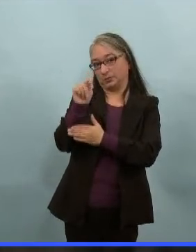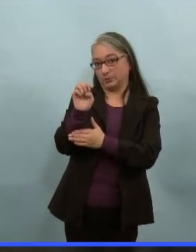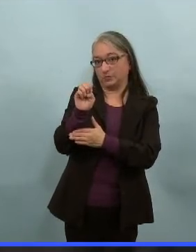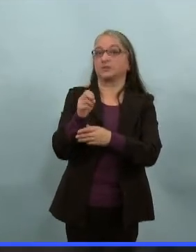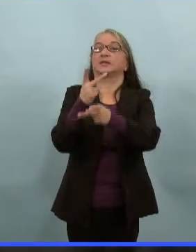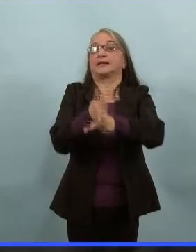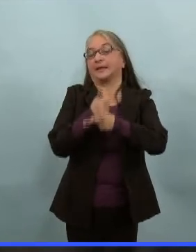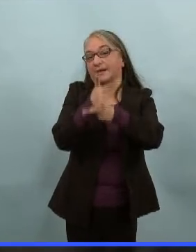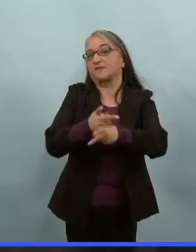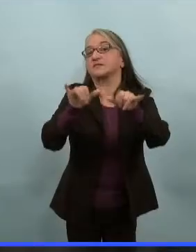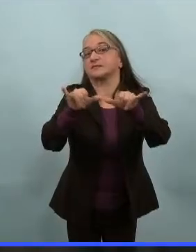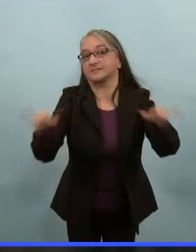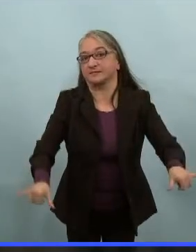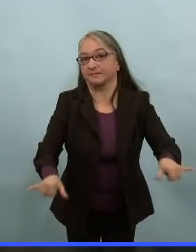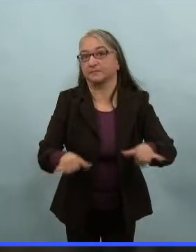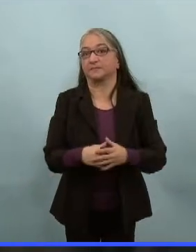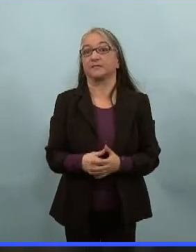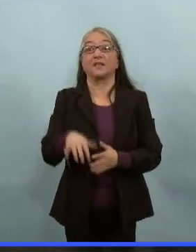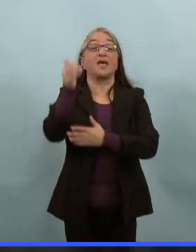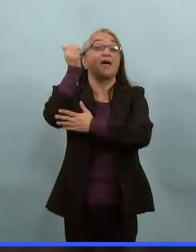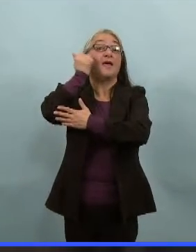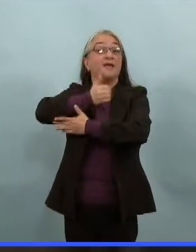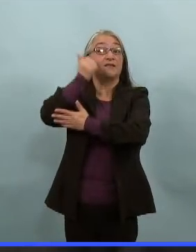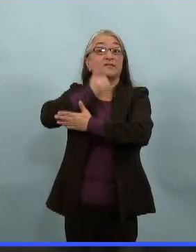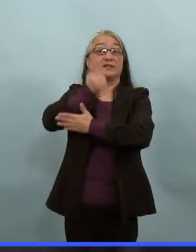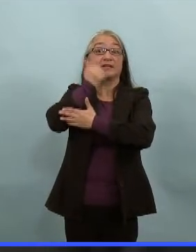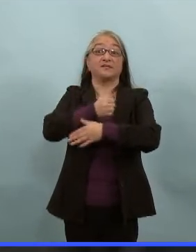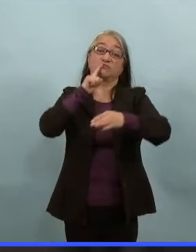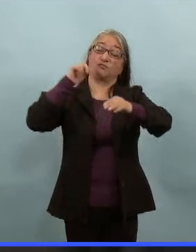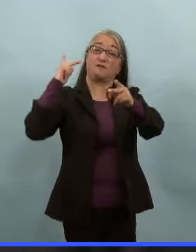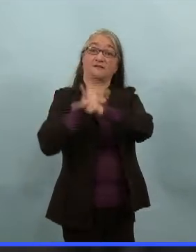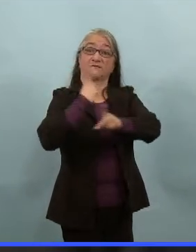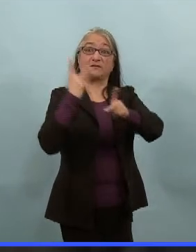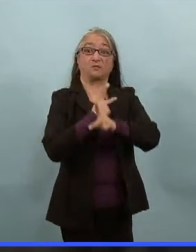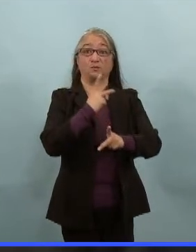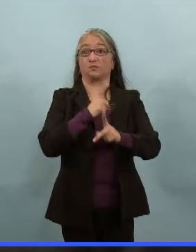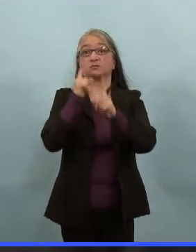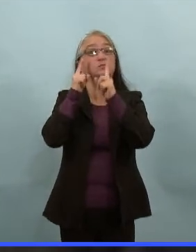striving to get the best information possible and to make really good decisions for manitoba